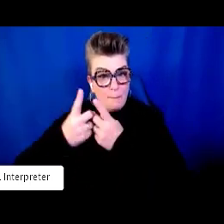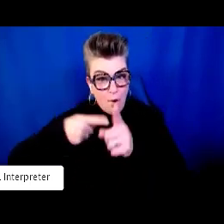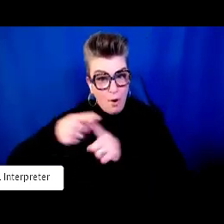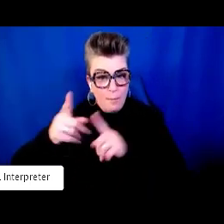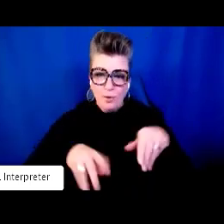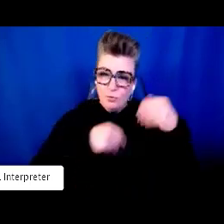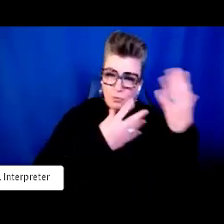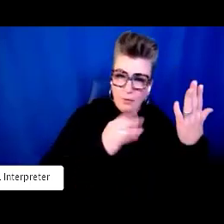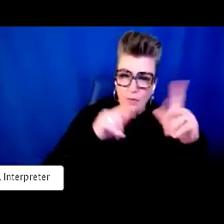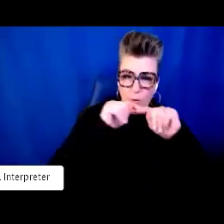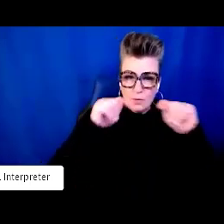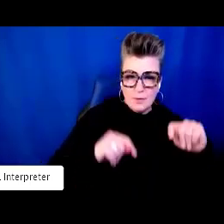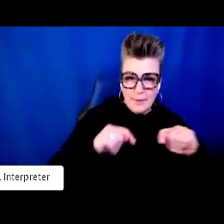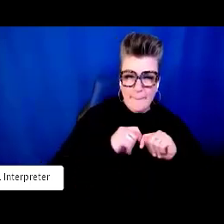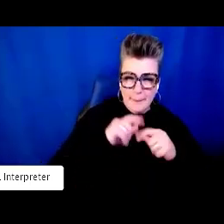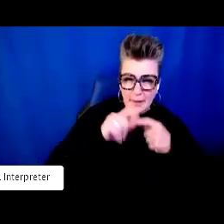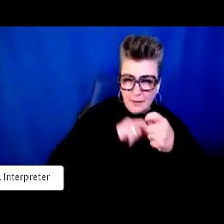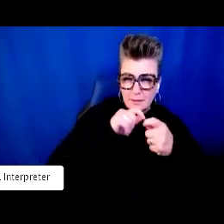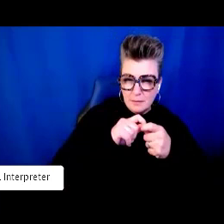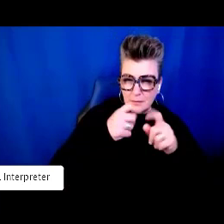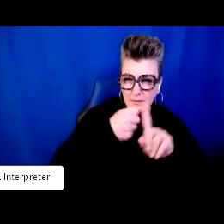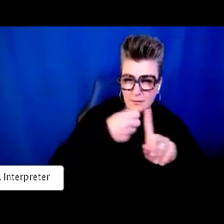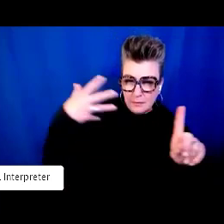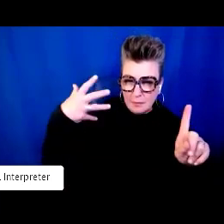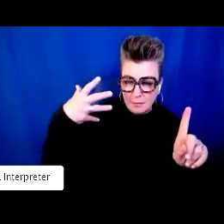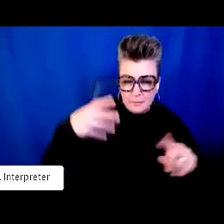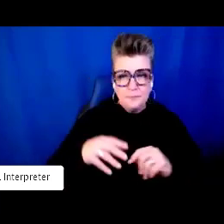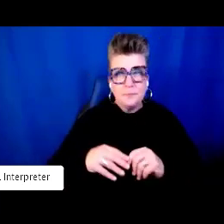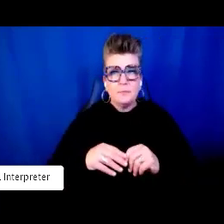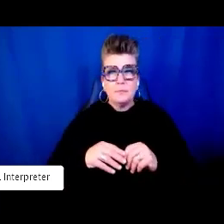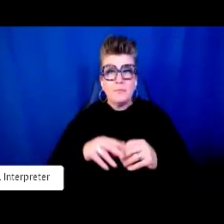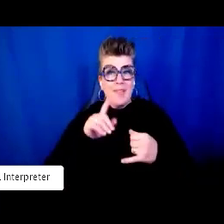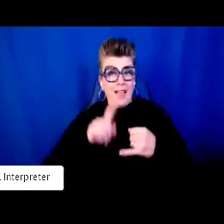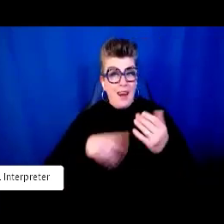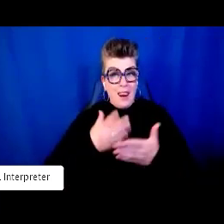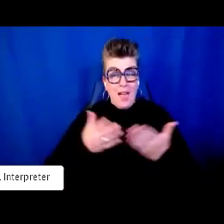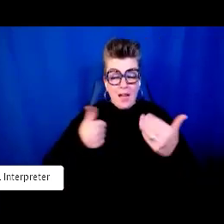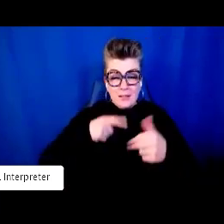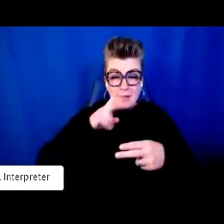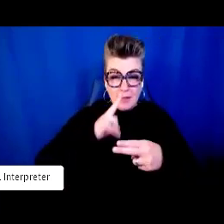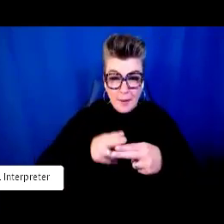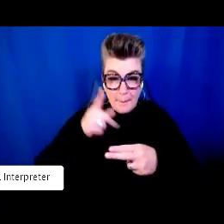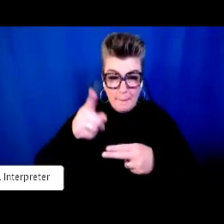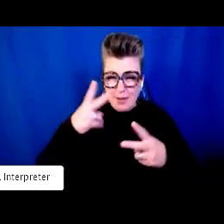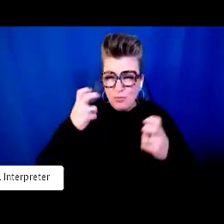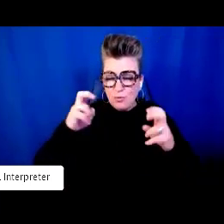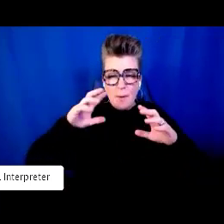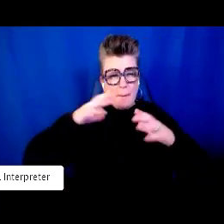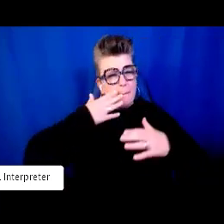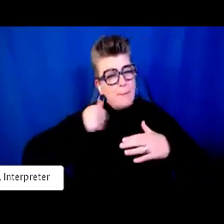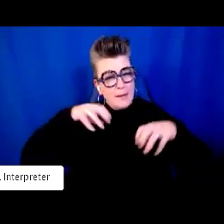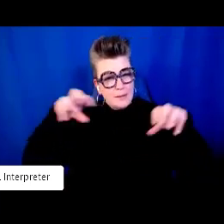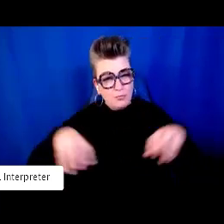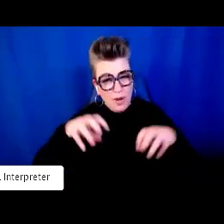The last thing I'll mention as part of the best practices is that the supplemental information reminds institutions